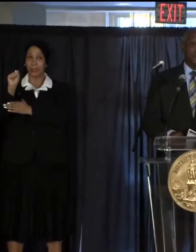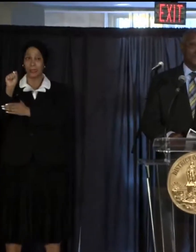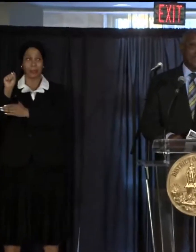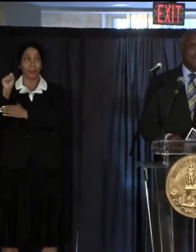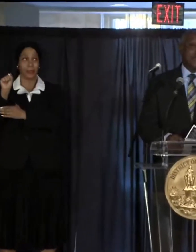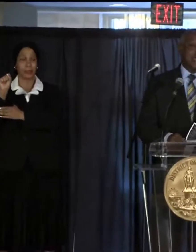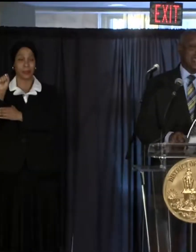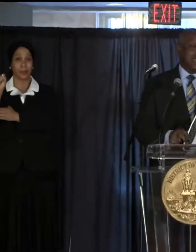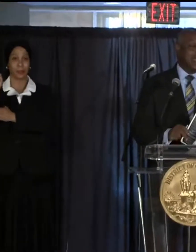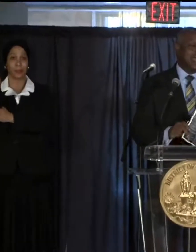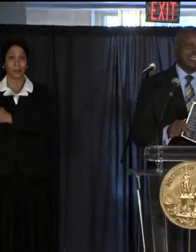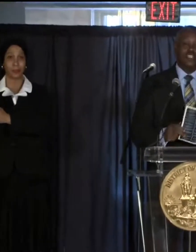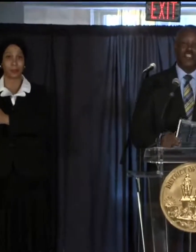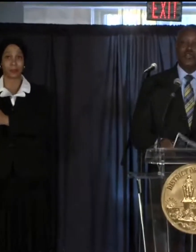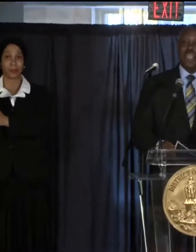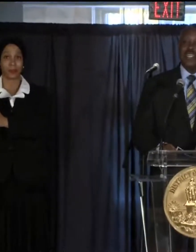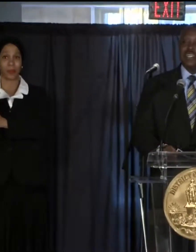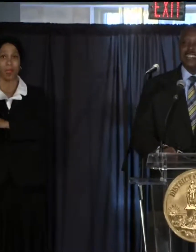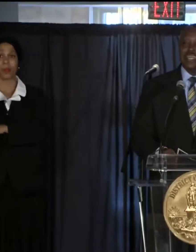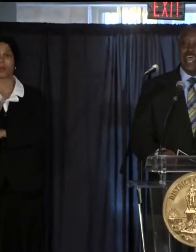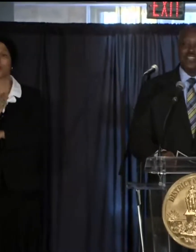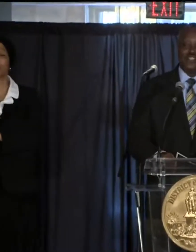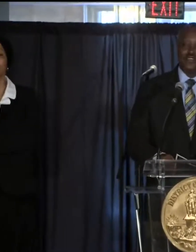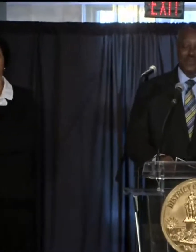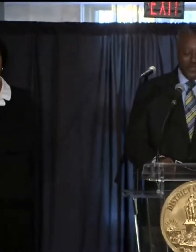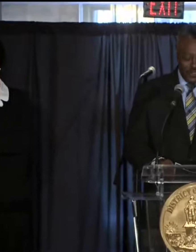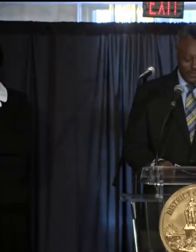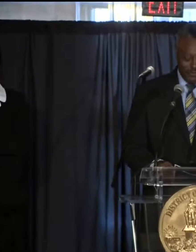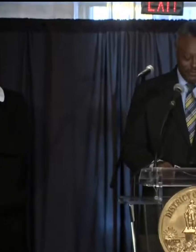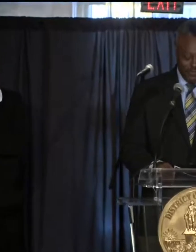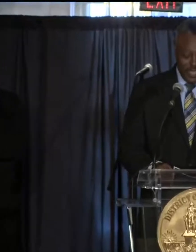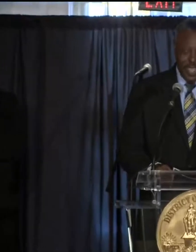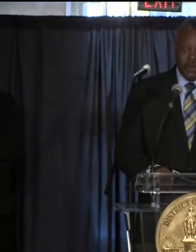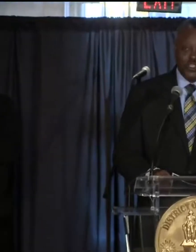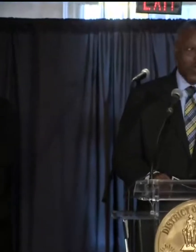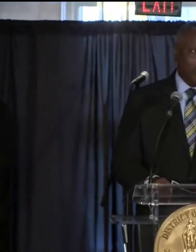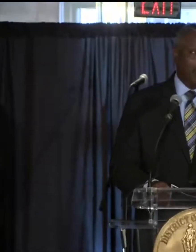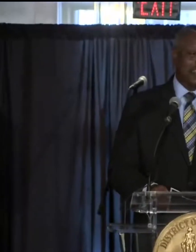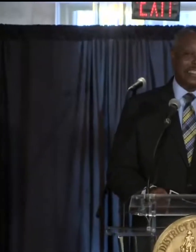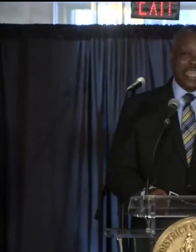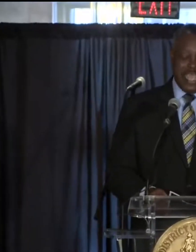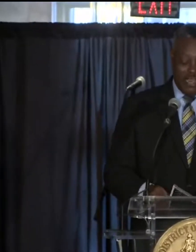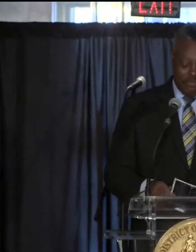FROM DUKE ELLINGTON HIGH SCHOOL. WOULD YOU ALL PLEASE STAND FOR